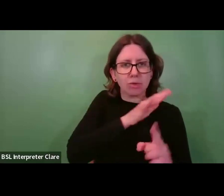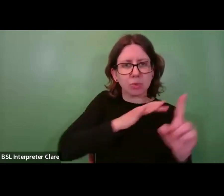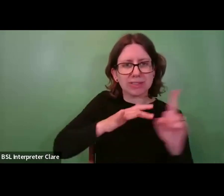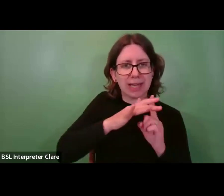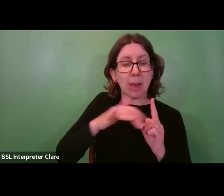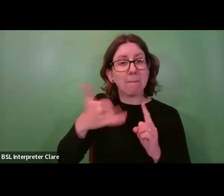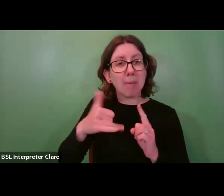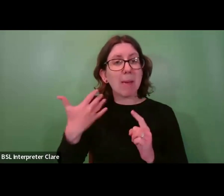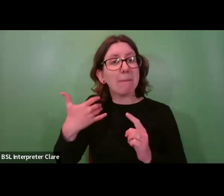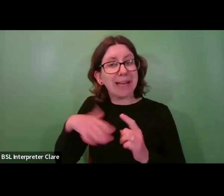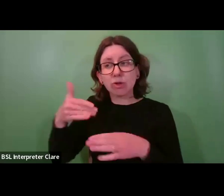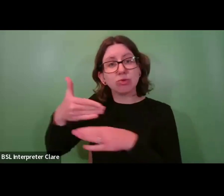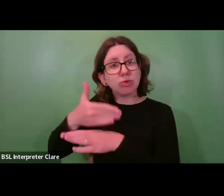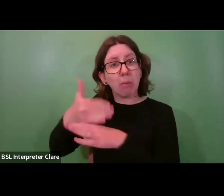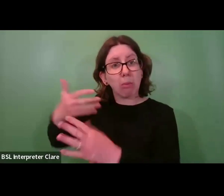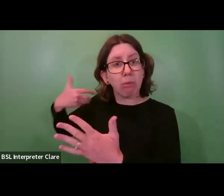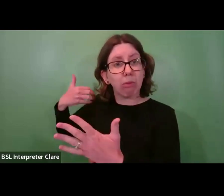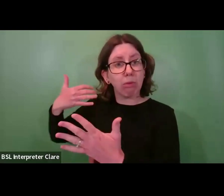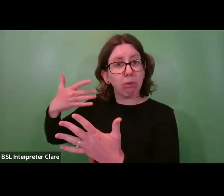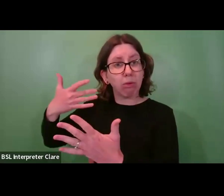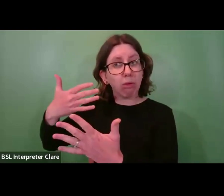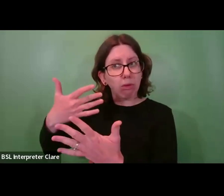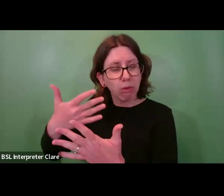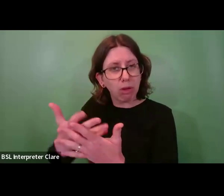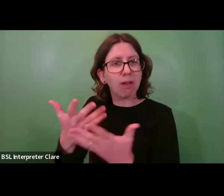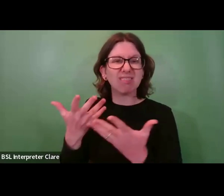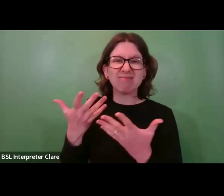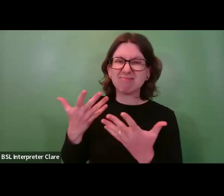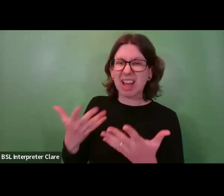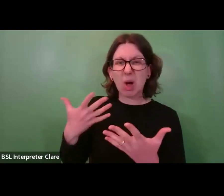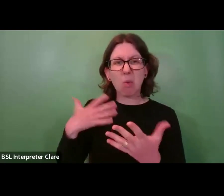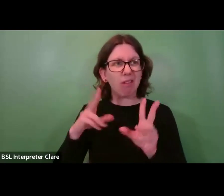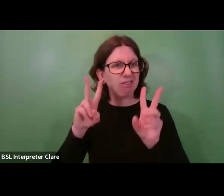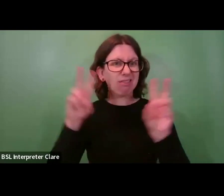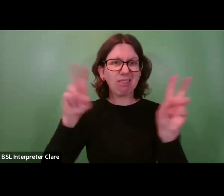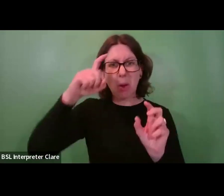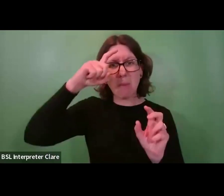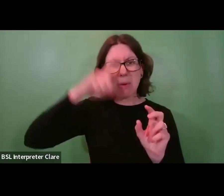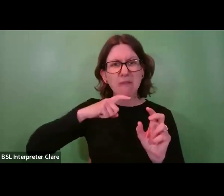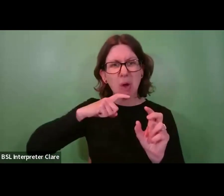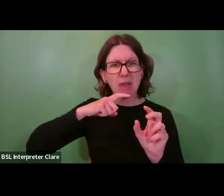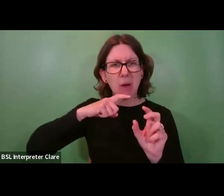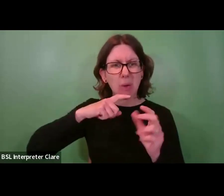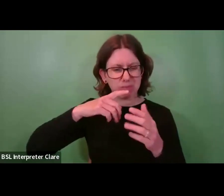career previously, and they're looking to maybe have a portfolio career so they can have a range of different